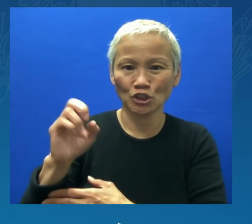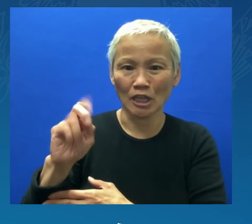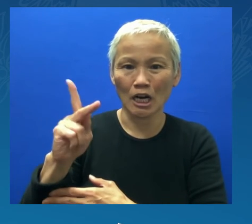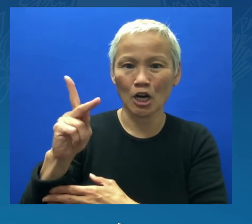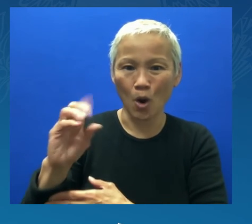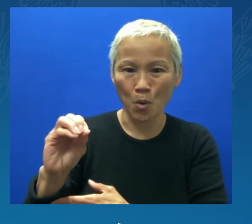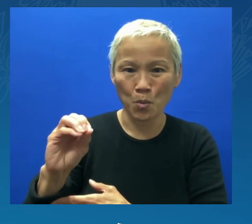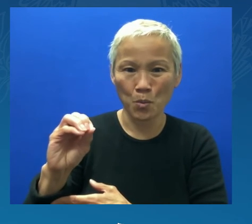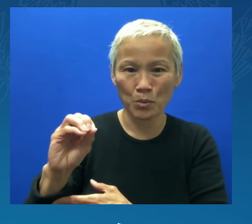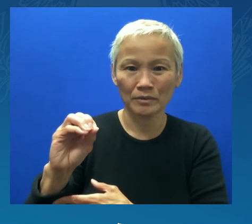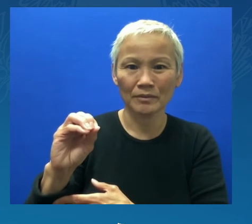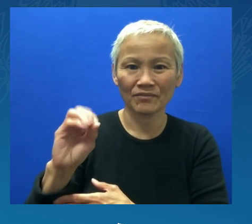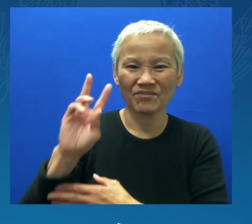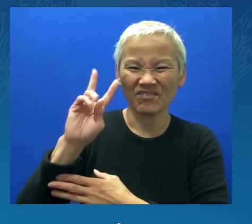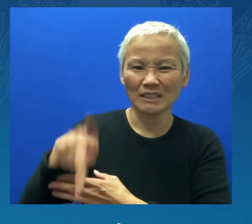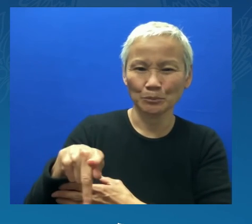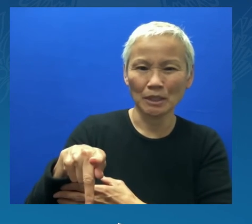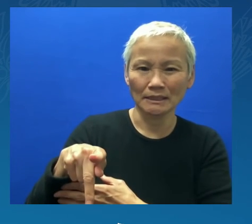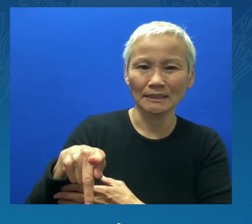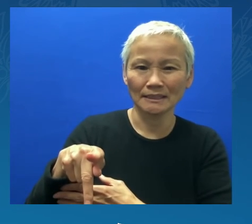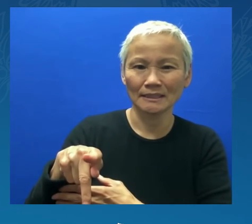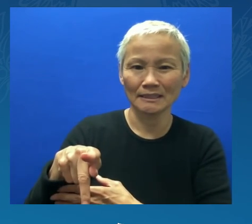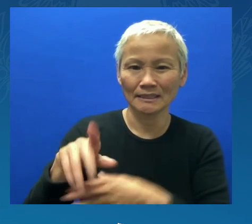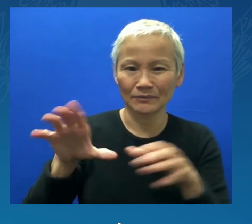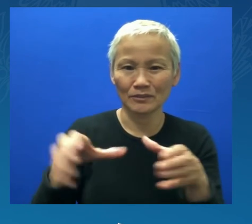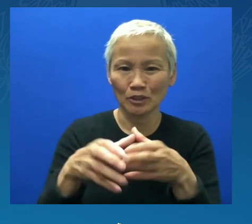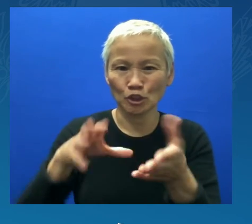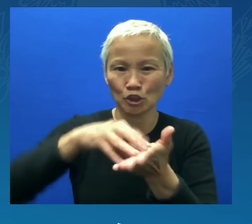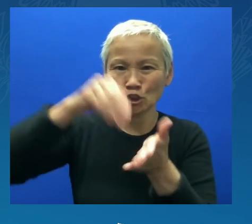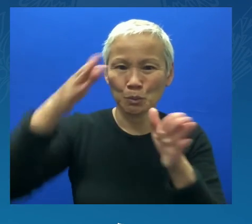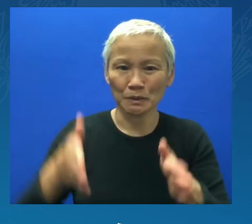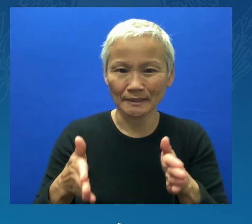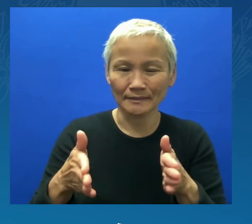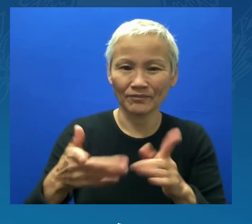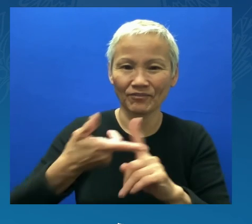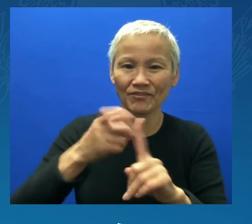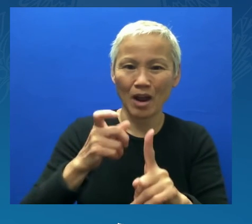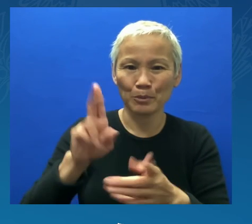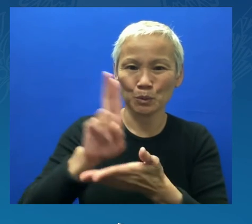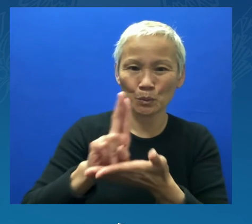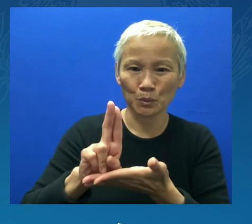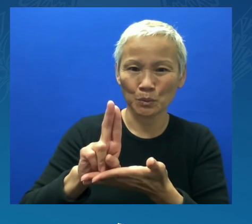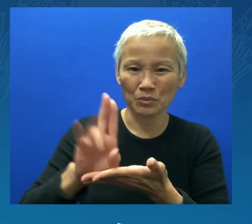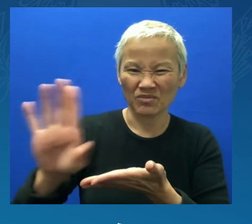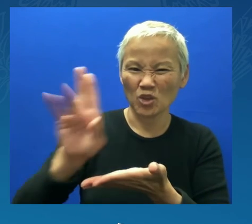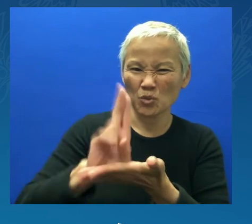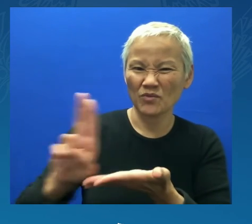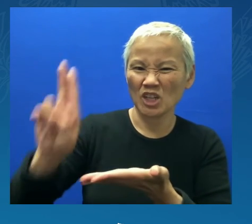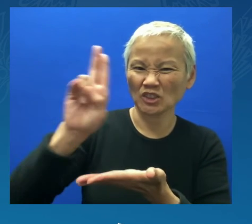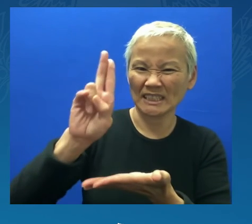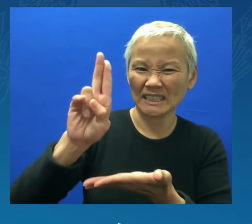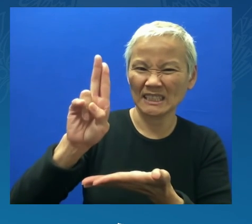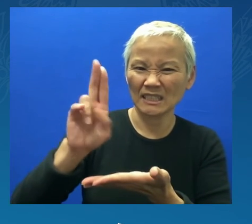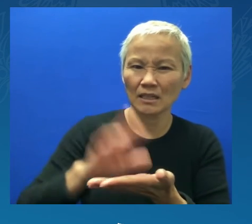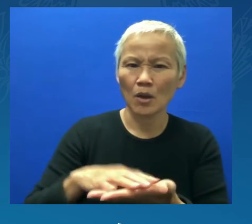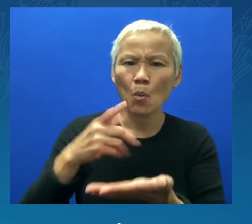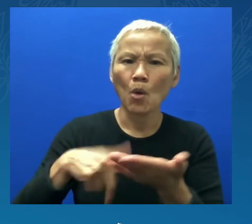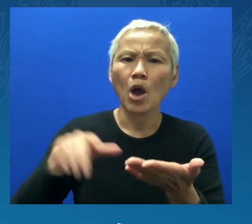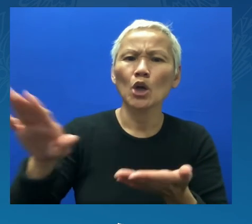of the University -- asked that question, right? "What's the call to action here?" The Vice President: Yeah. Gov. Lujan Grisham: Build a coalition.